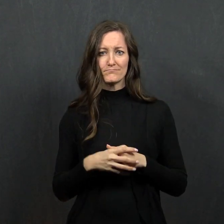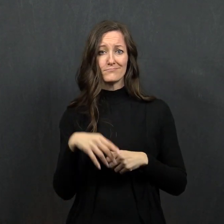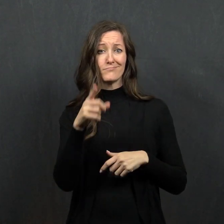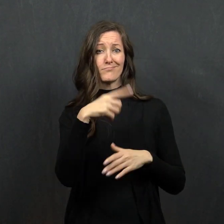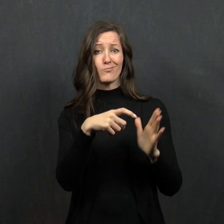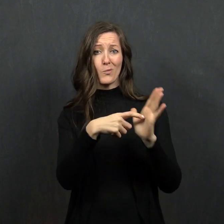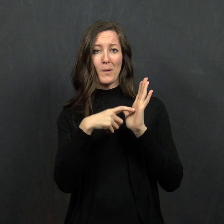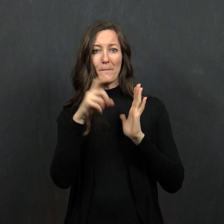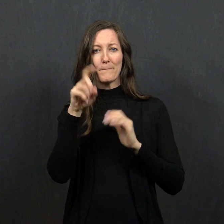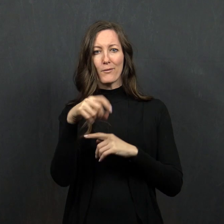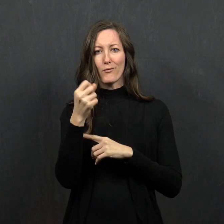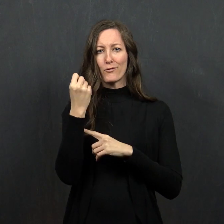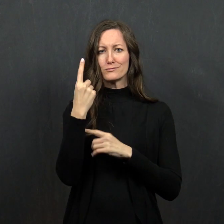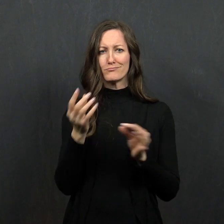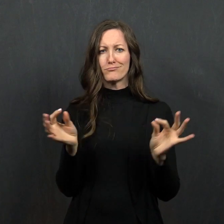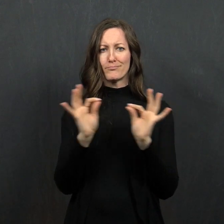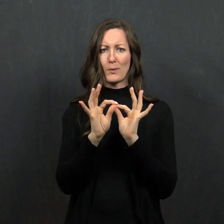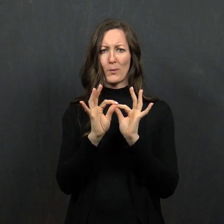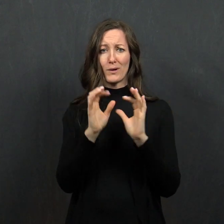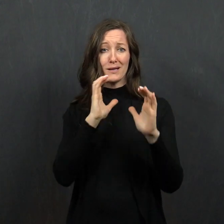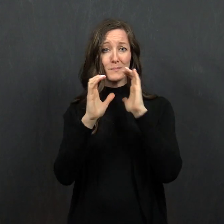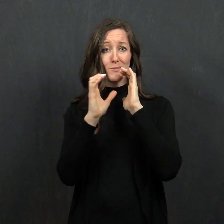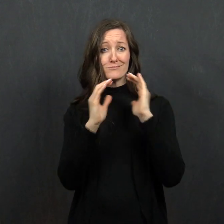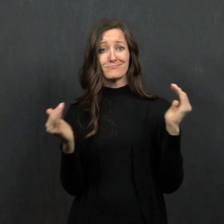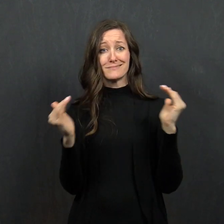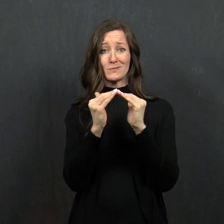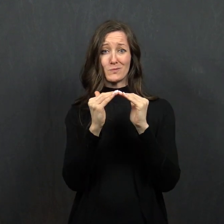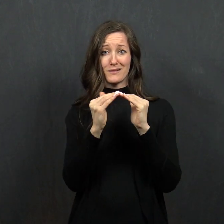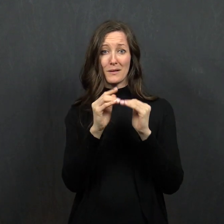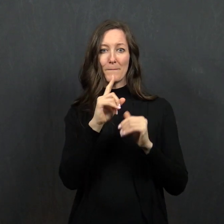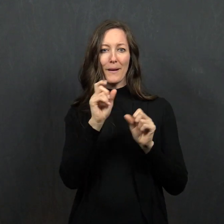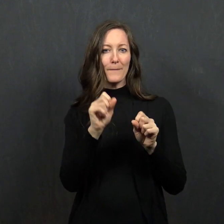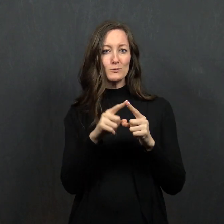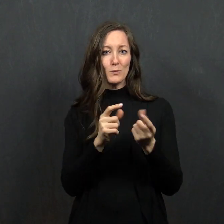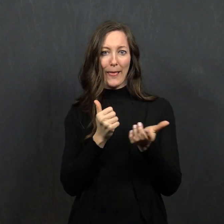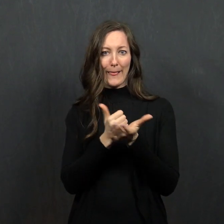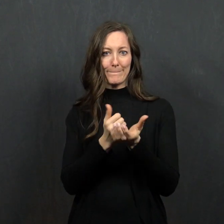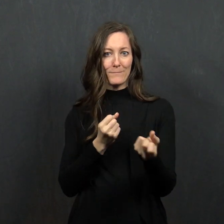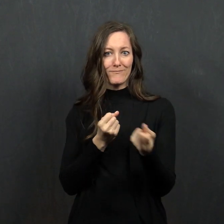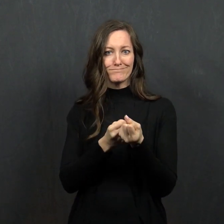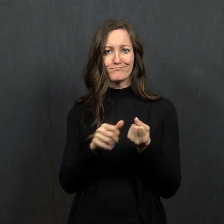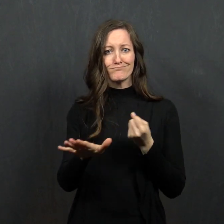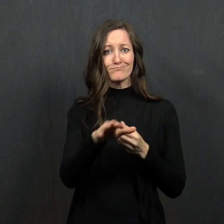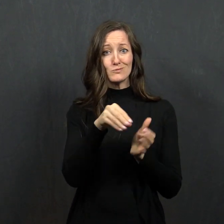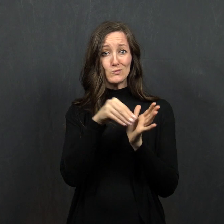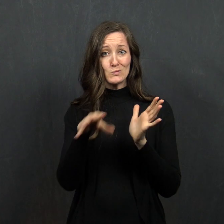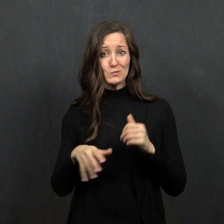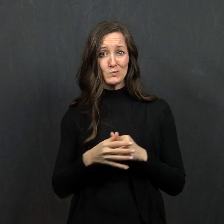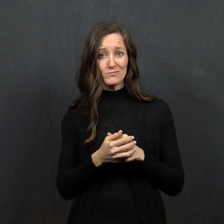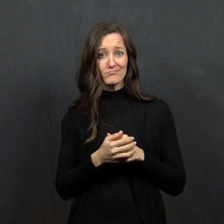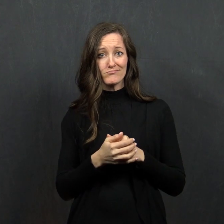They must understand the importance of communication equity, and be able to advocate for their students.